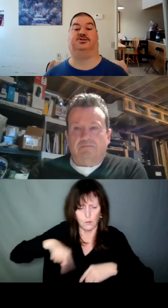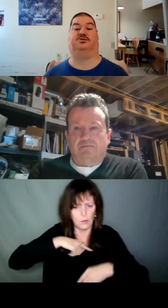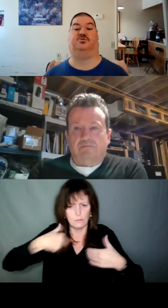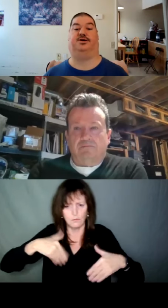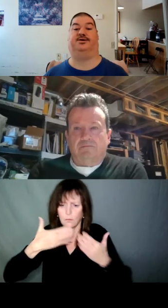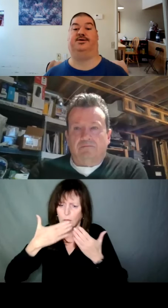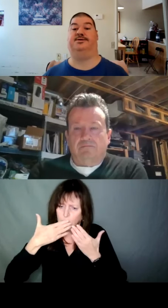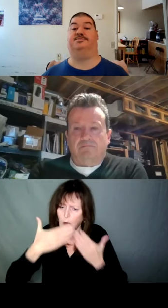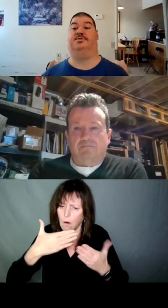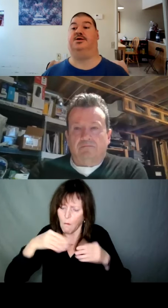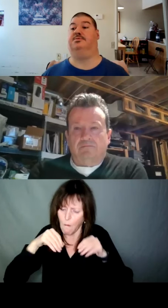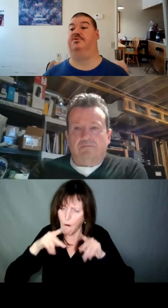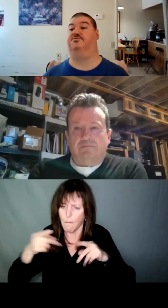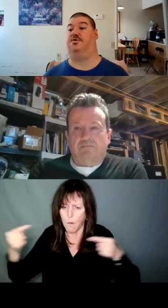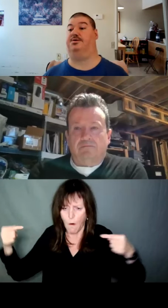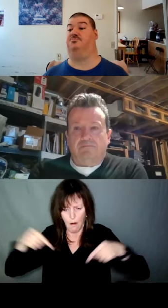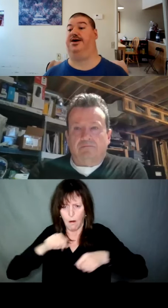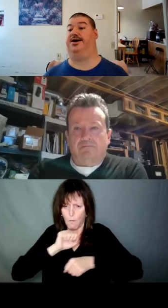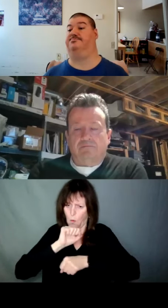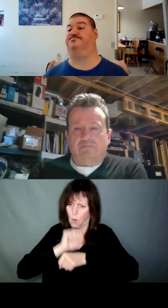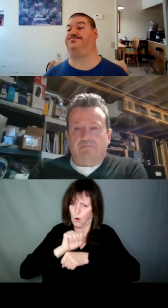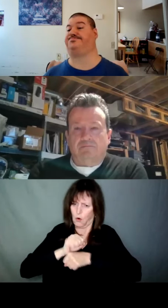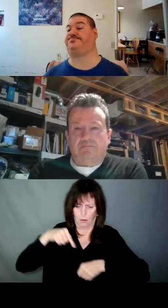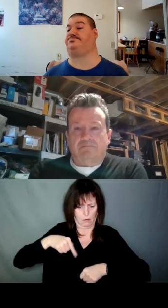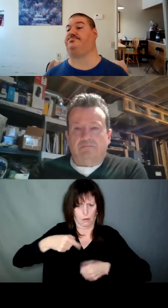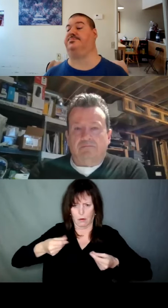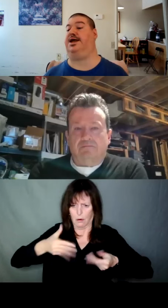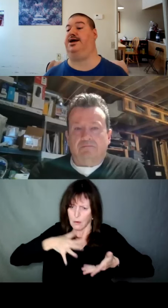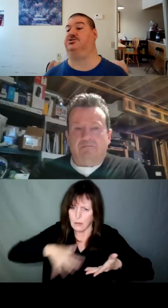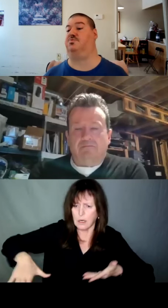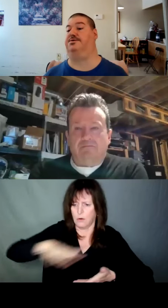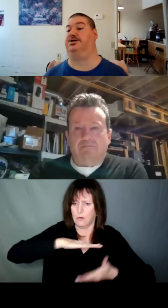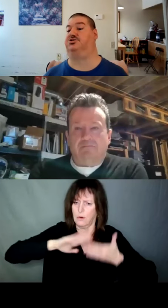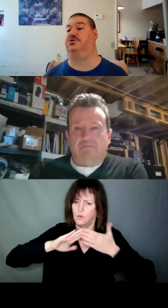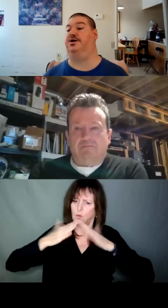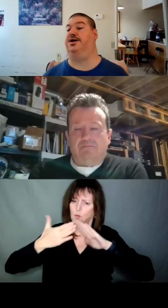from across turtle Island and we are grateful for the